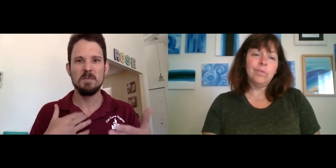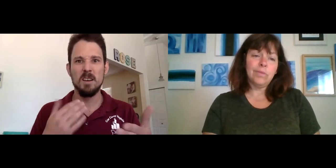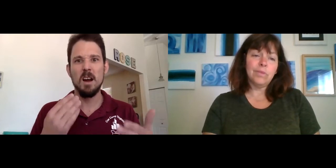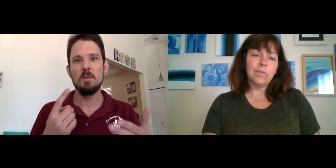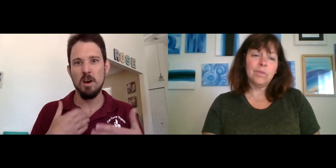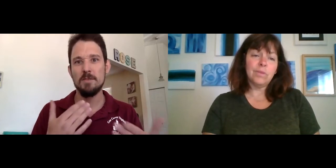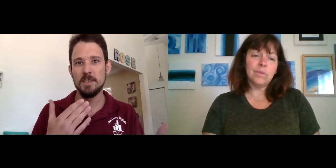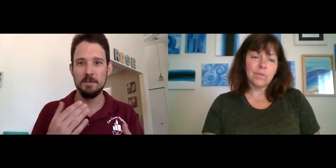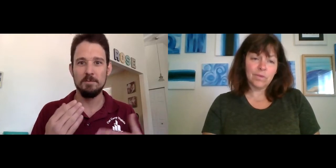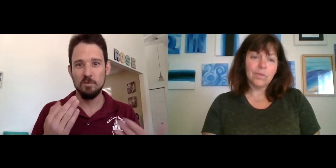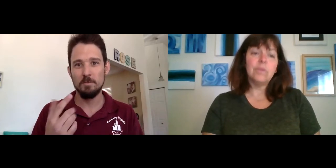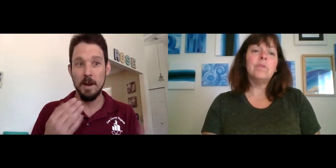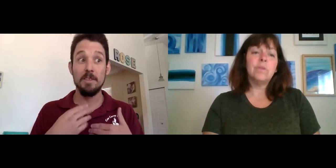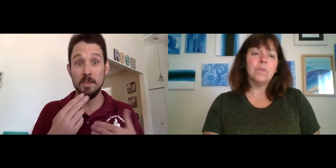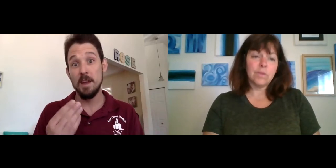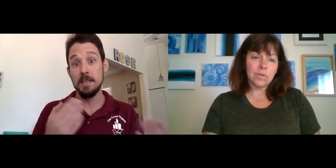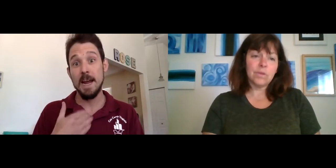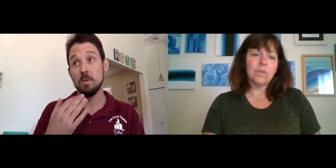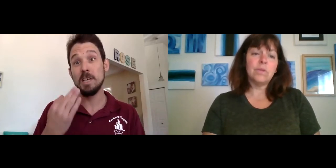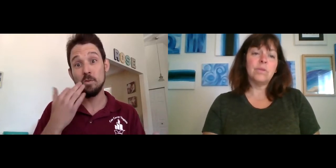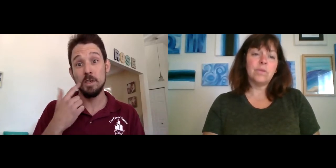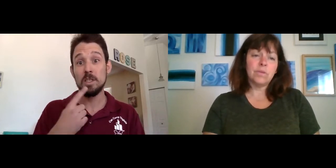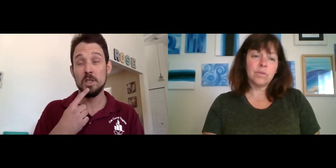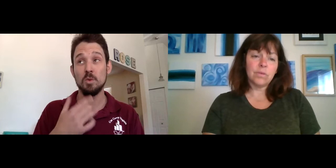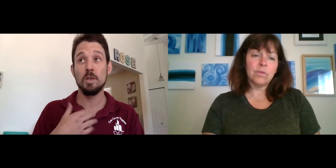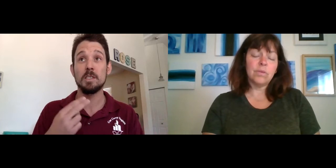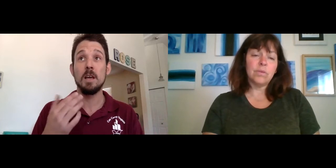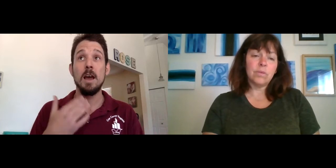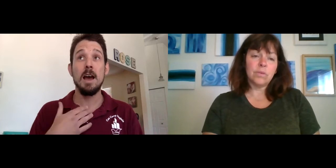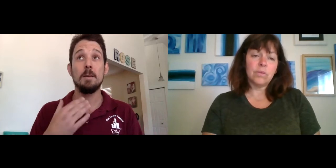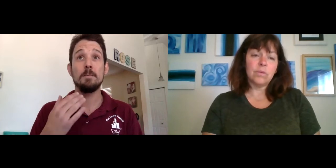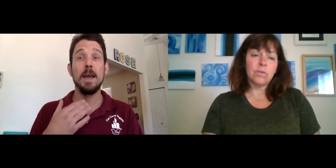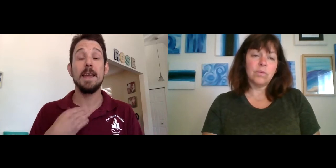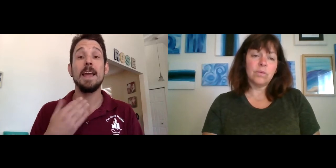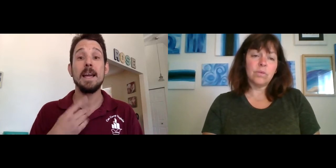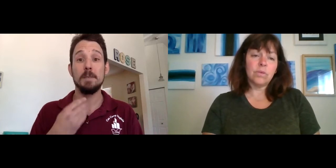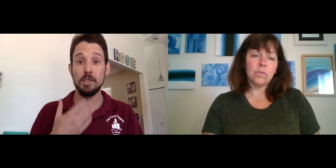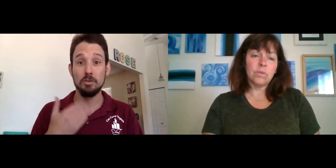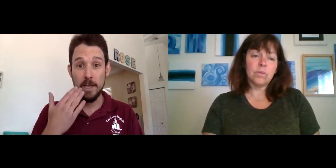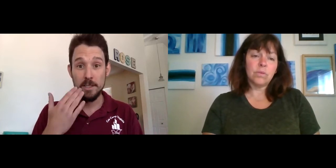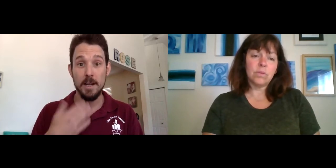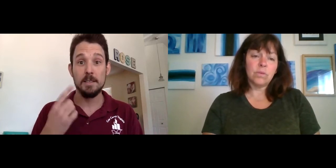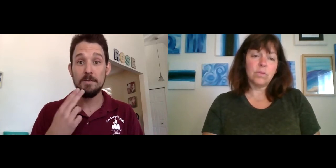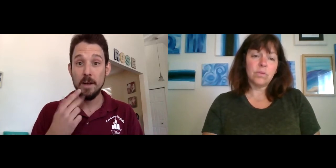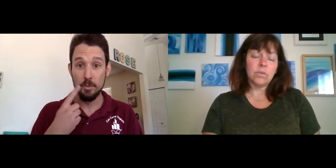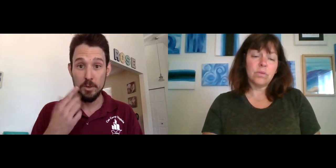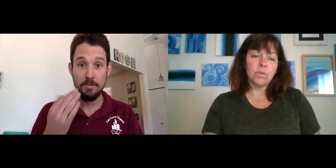my nonprofit and then now what I really do is I'm an administrator and developer for